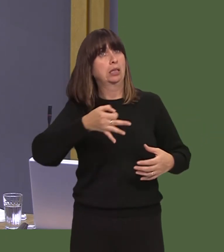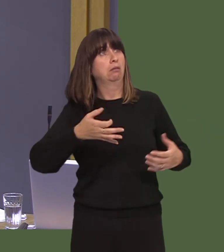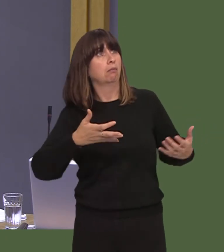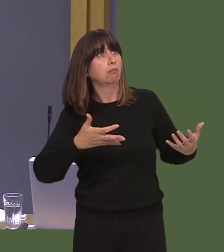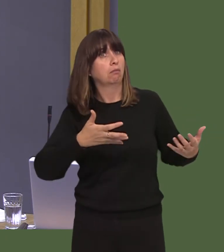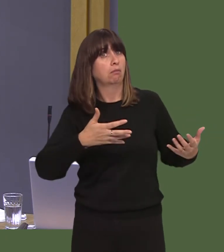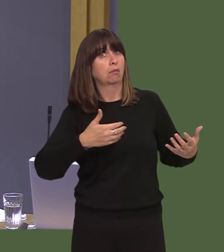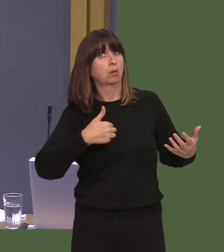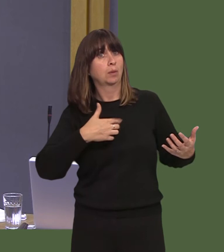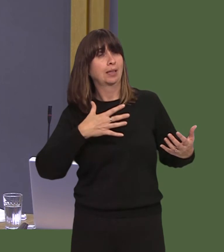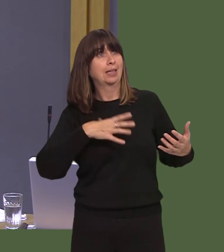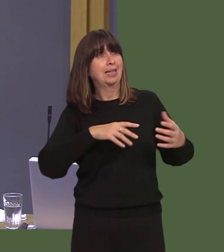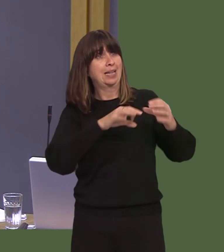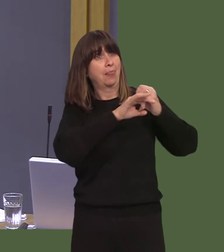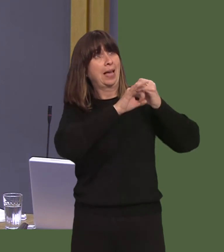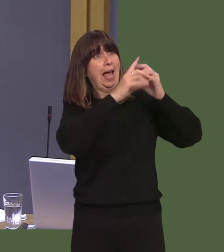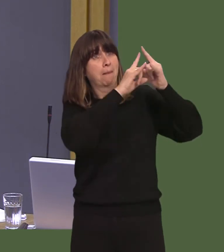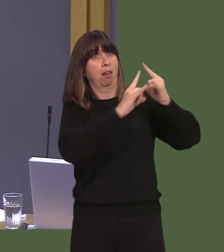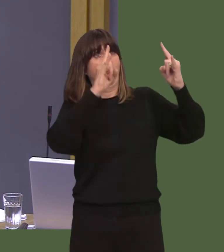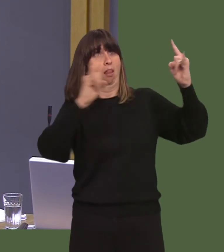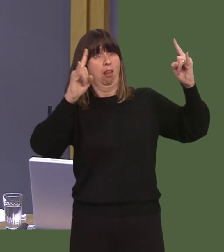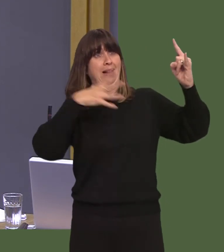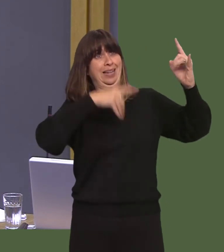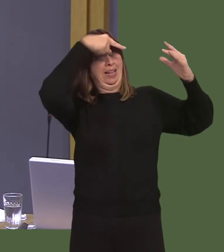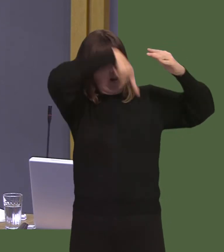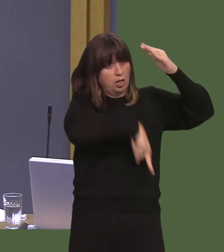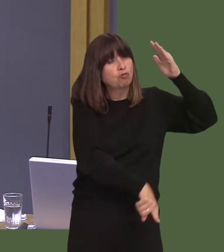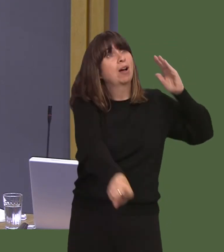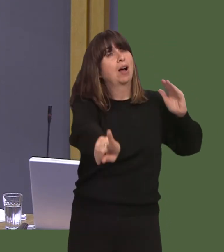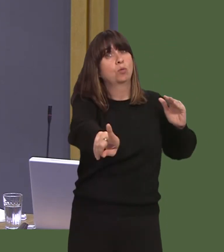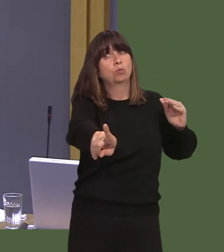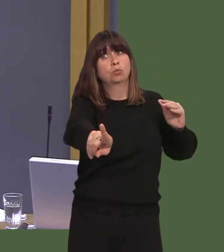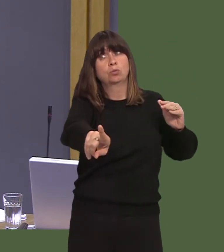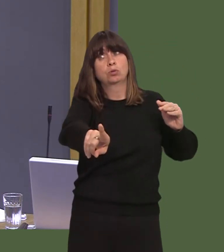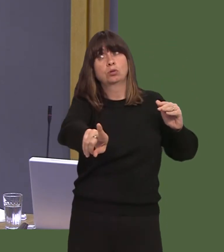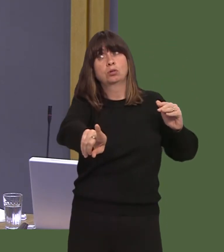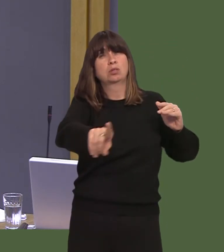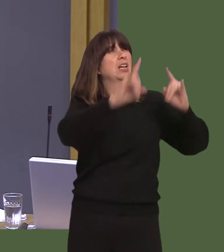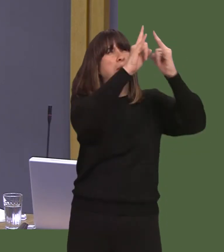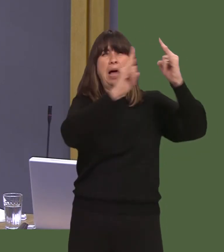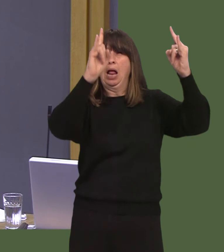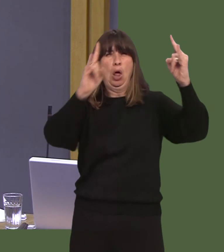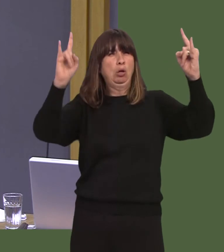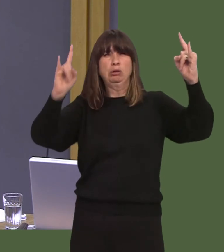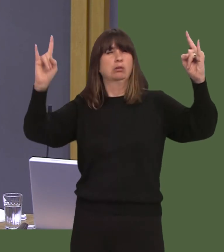we need to underground these cables, and let's recall that this Chamber favoured undergrounding rather than pylons and voted for that.